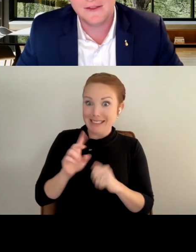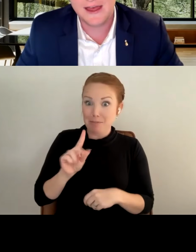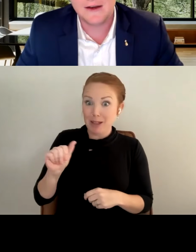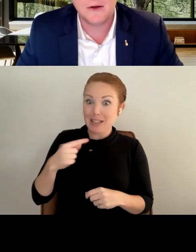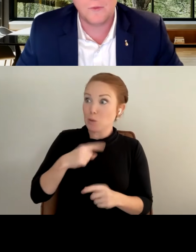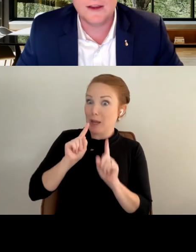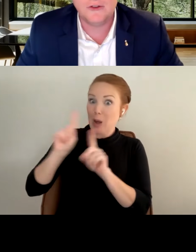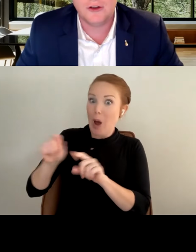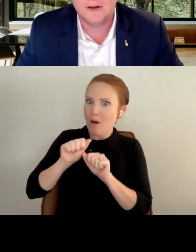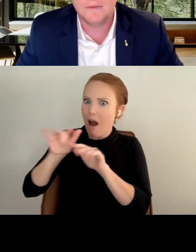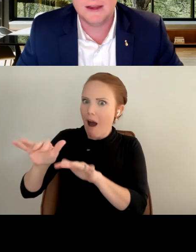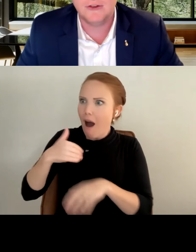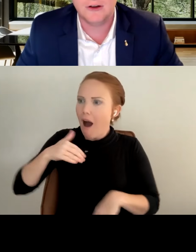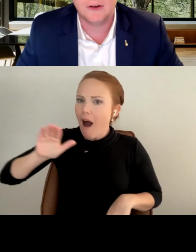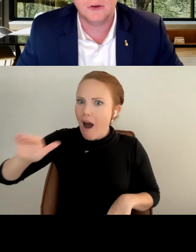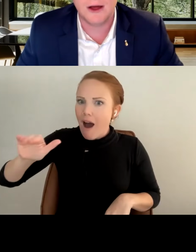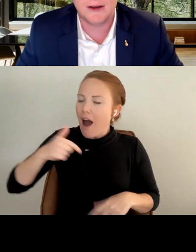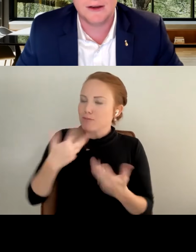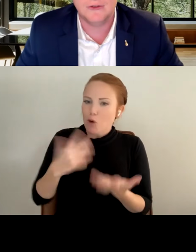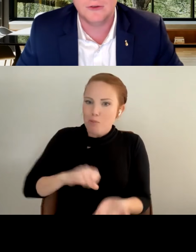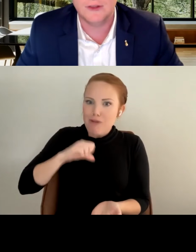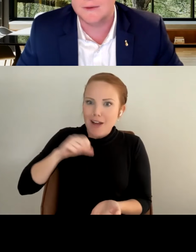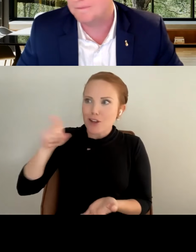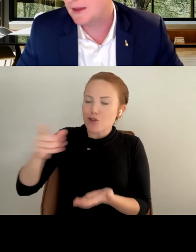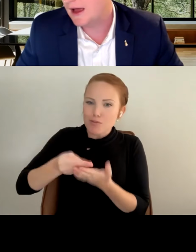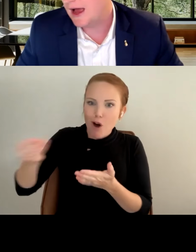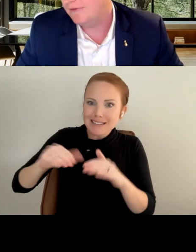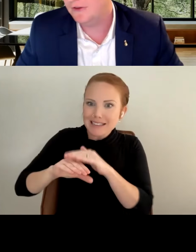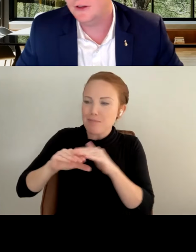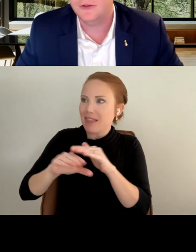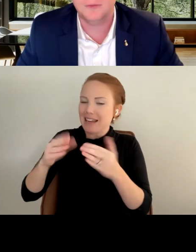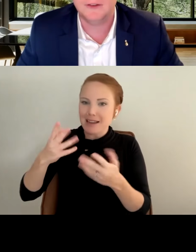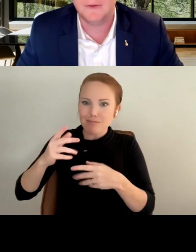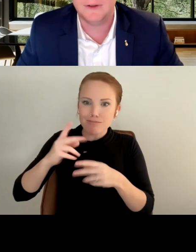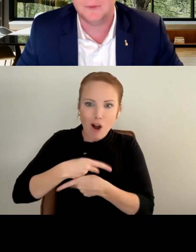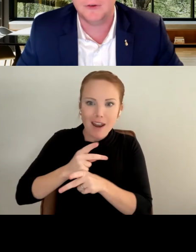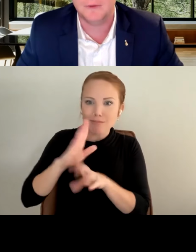that we should make sure to go out and introduce that. I failed to introduce myself as a person